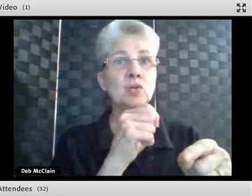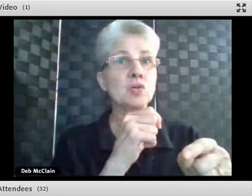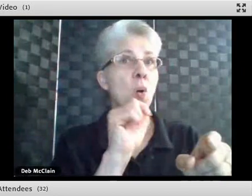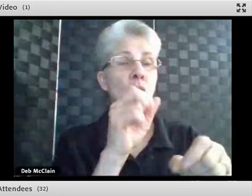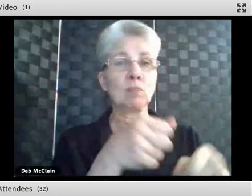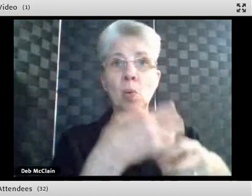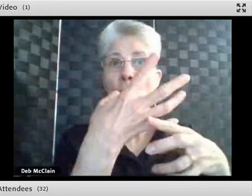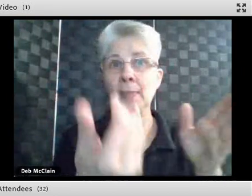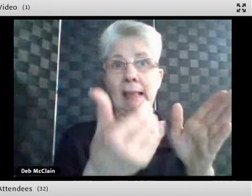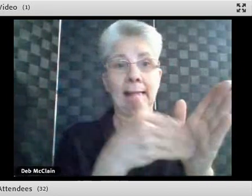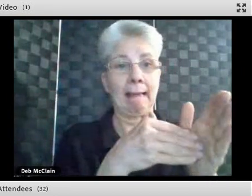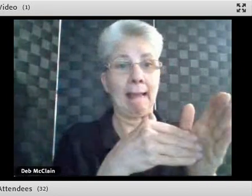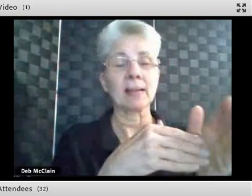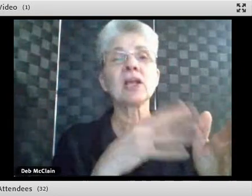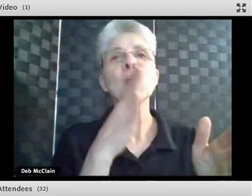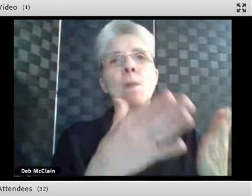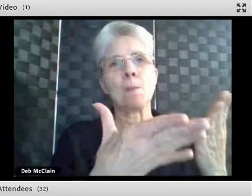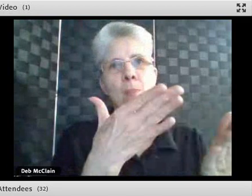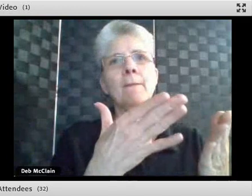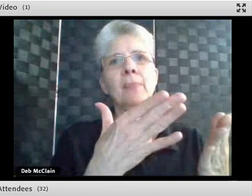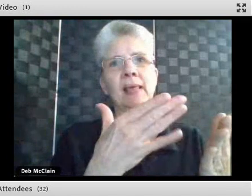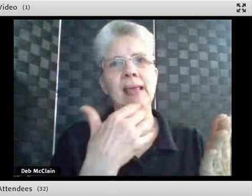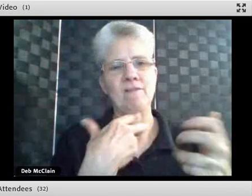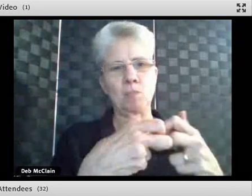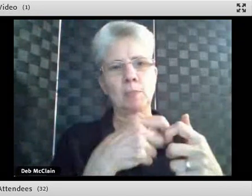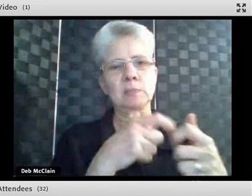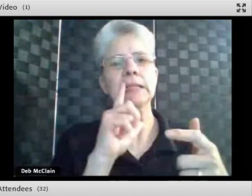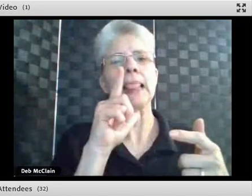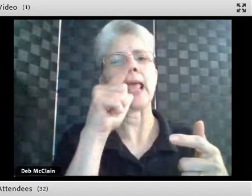or look at that again, you're going to probably run into issues.